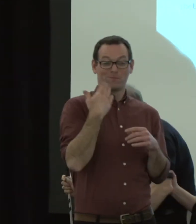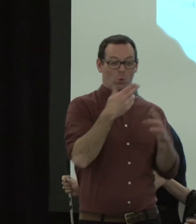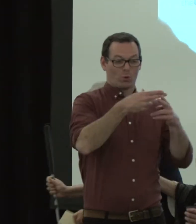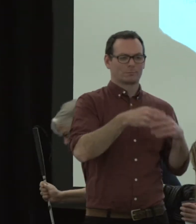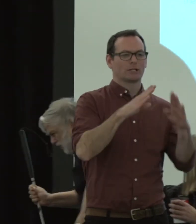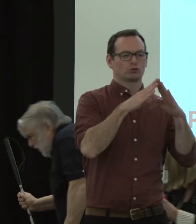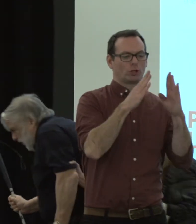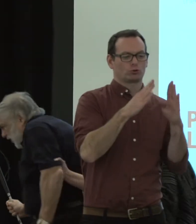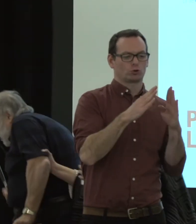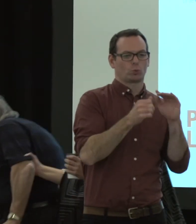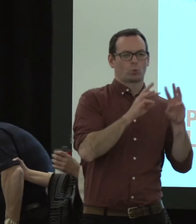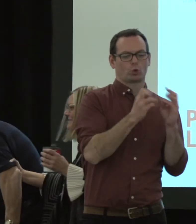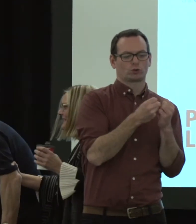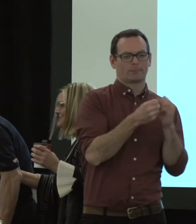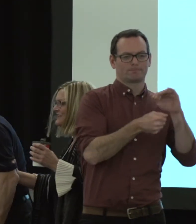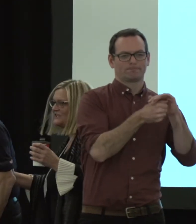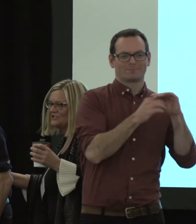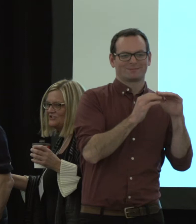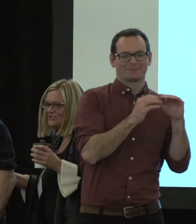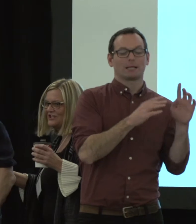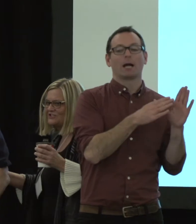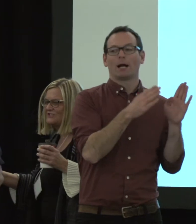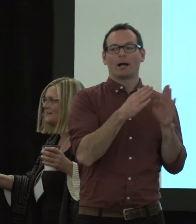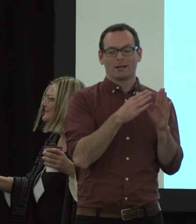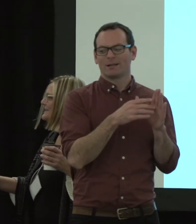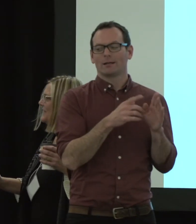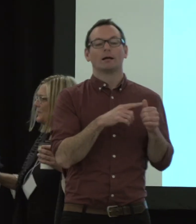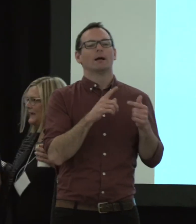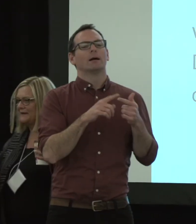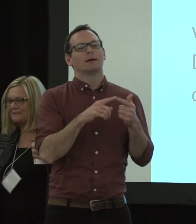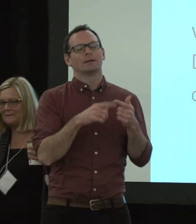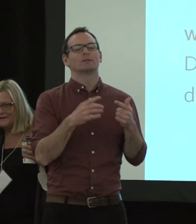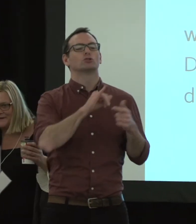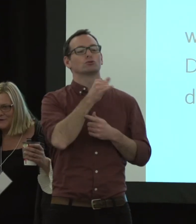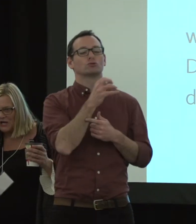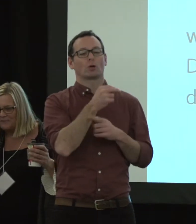more modern employment center. John was working at the Ministry of Labour, and we